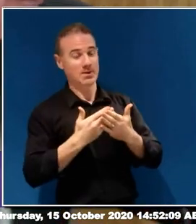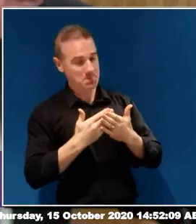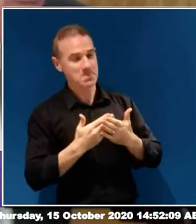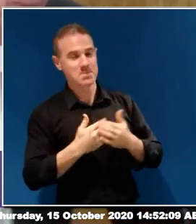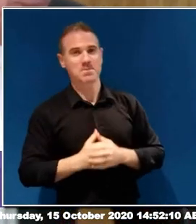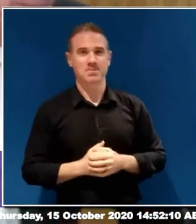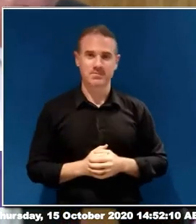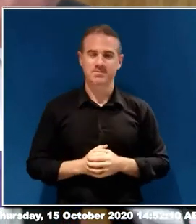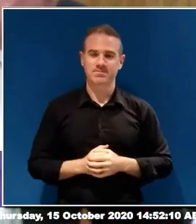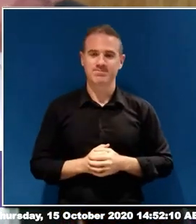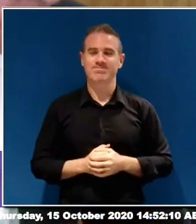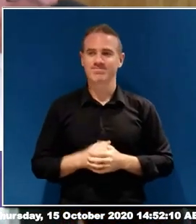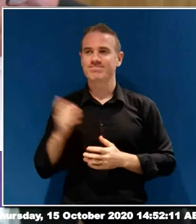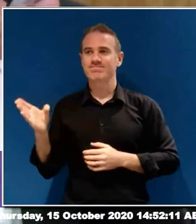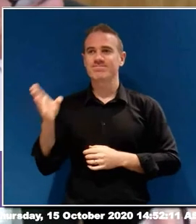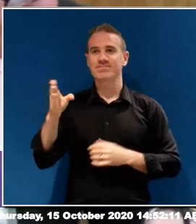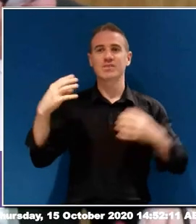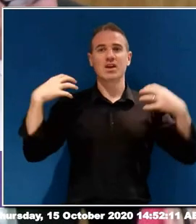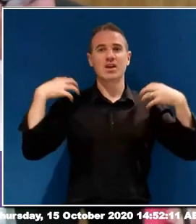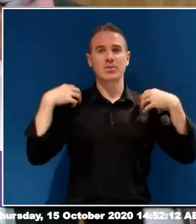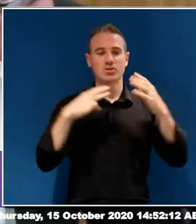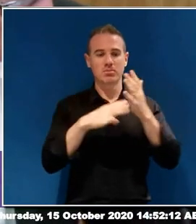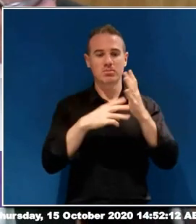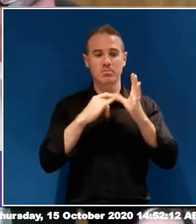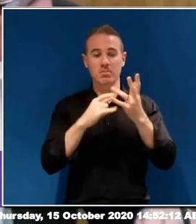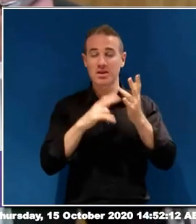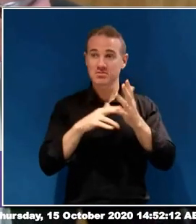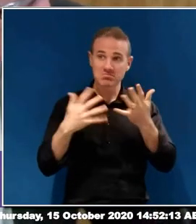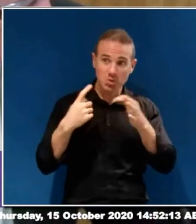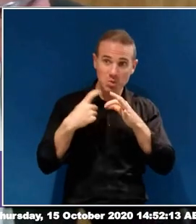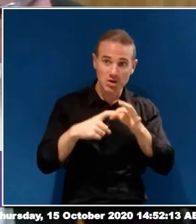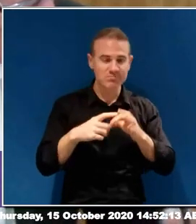No, thank you. Commissioner Galbally?